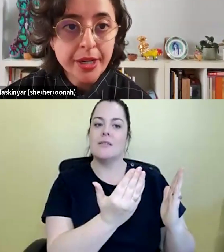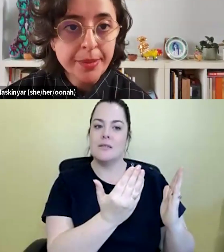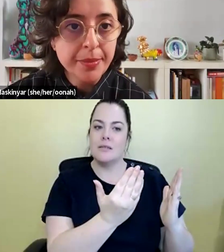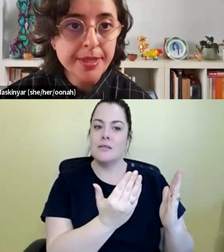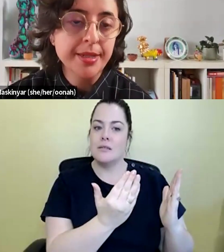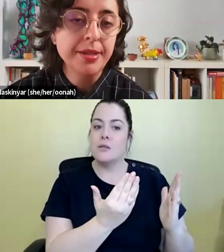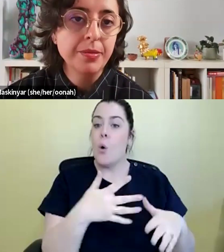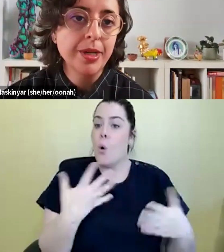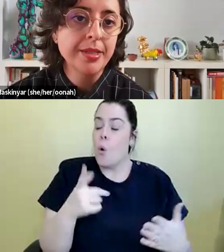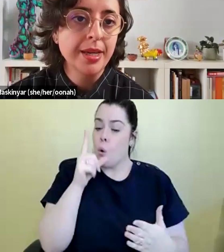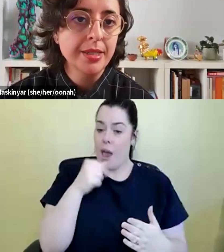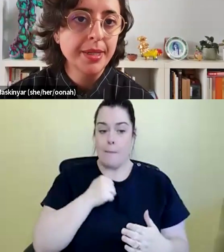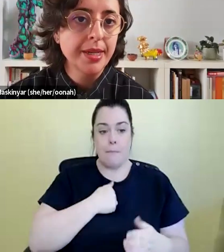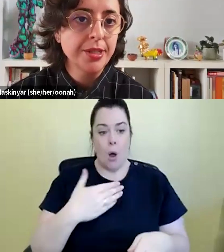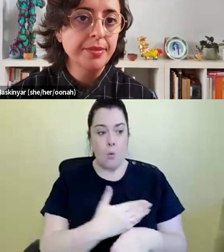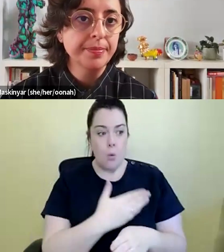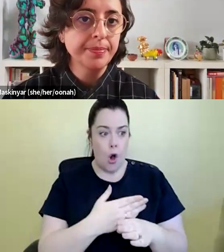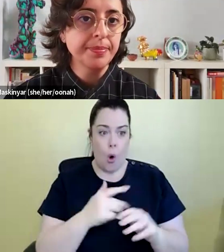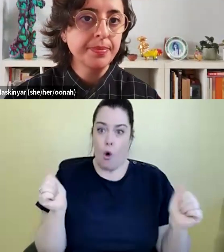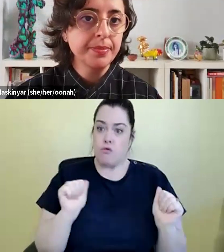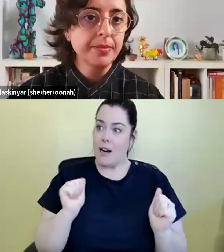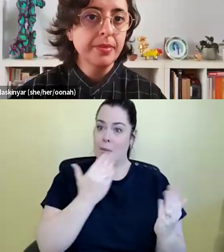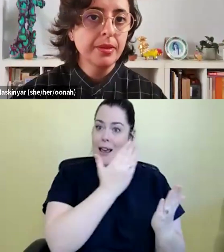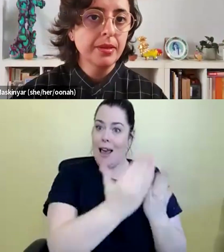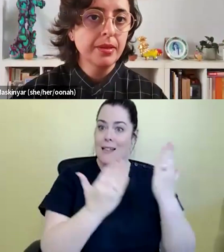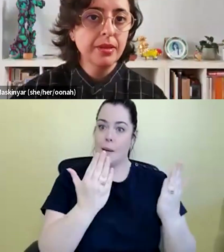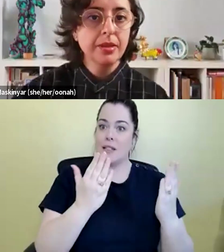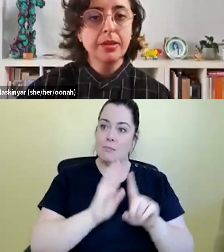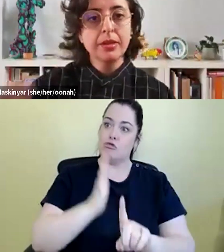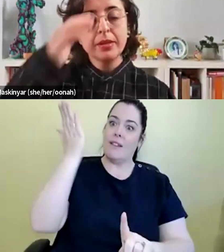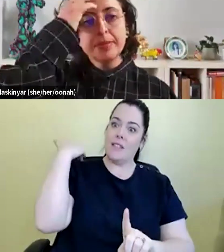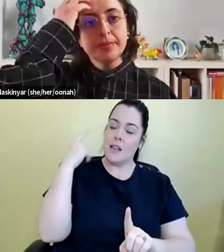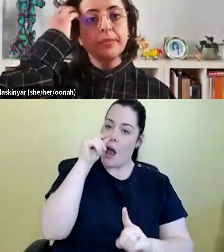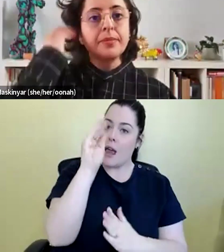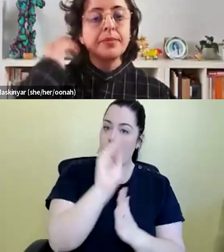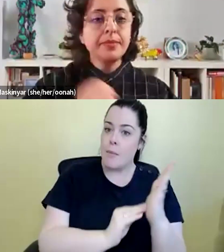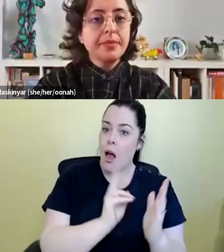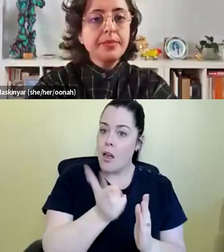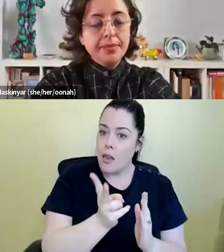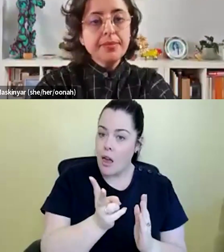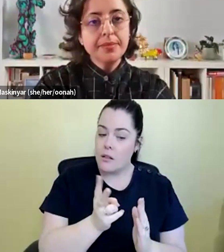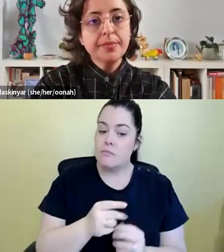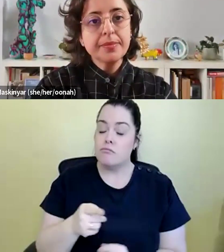already presented? What is the expectation? >> It can be a work that already exists. It can